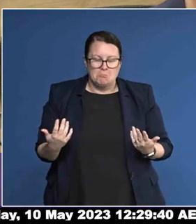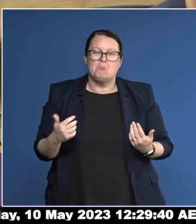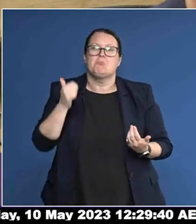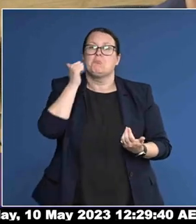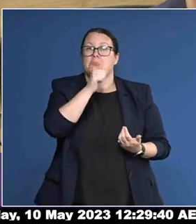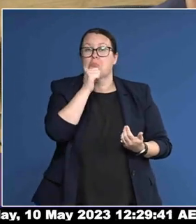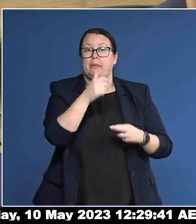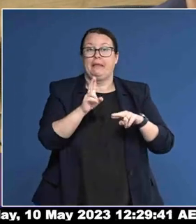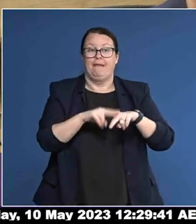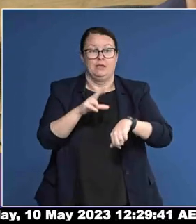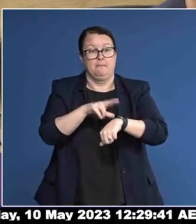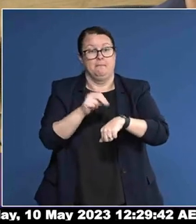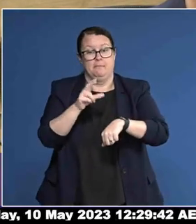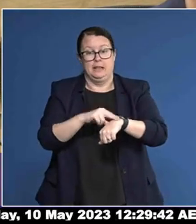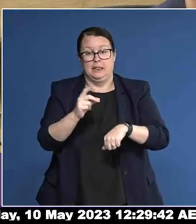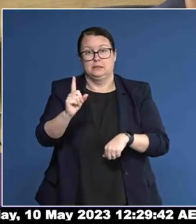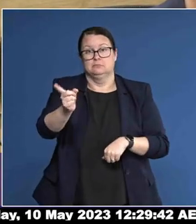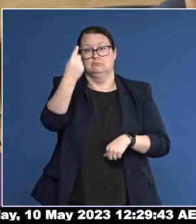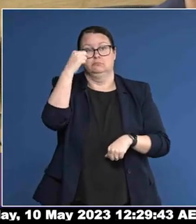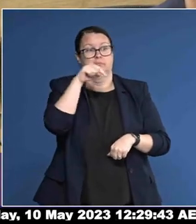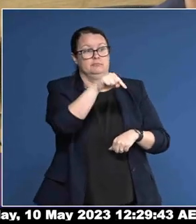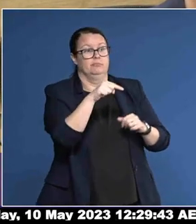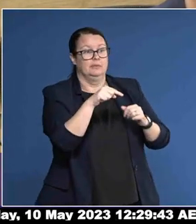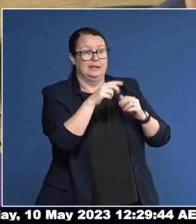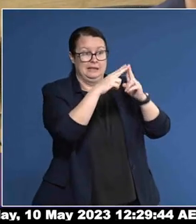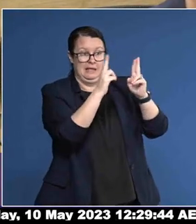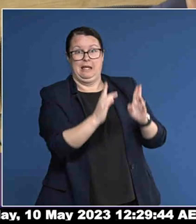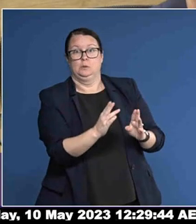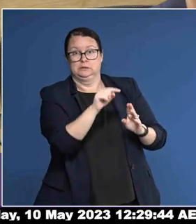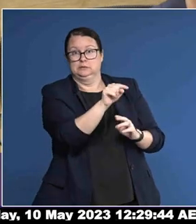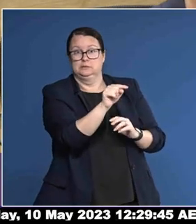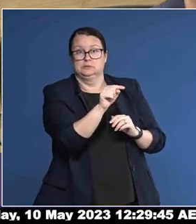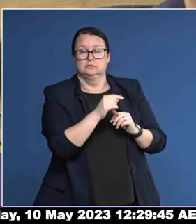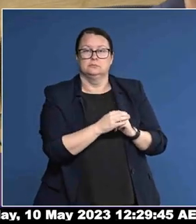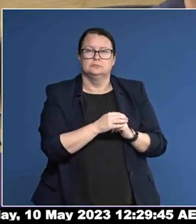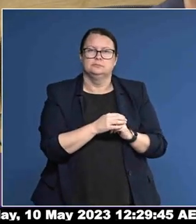were called out to a particular incident at a particular address, would there be capacity